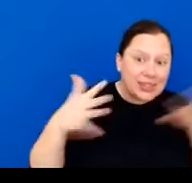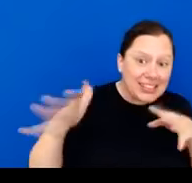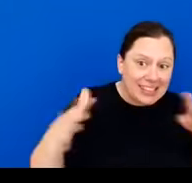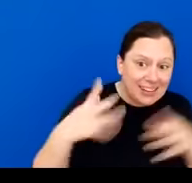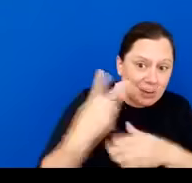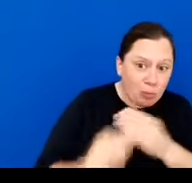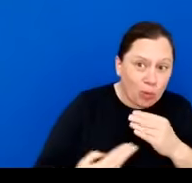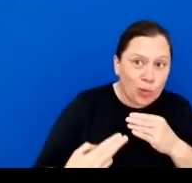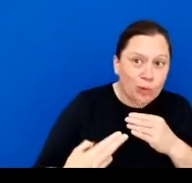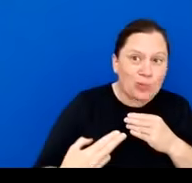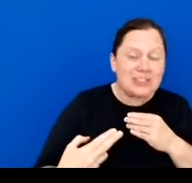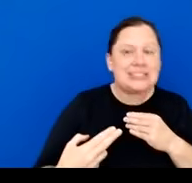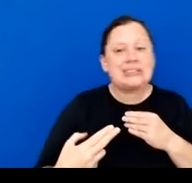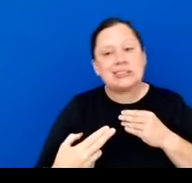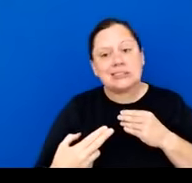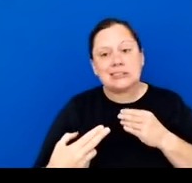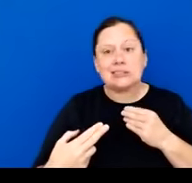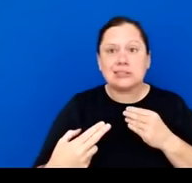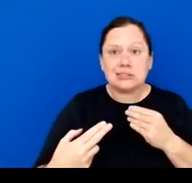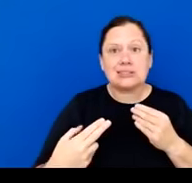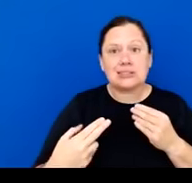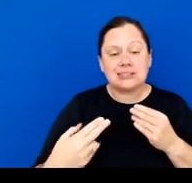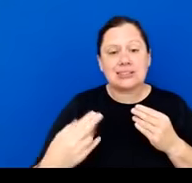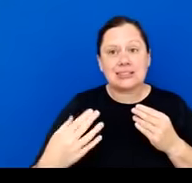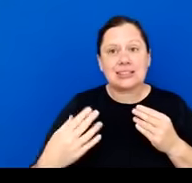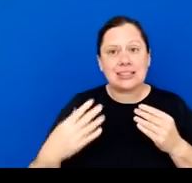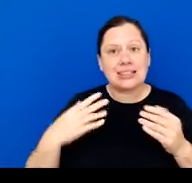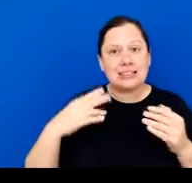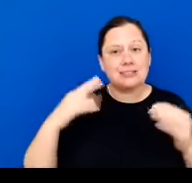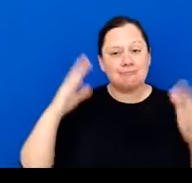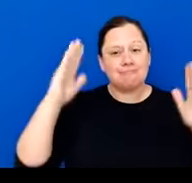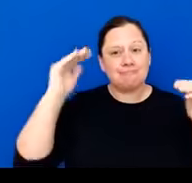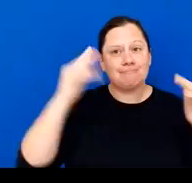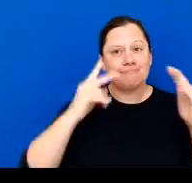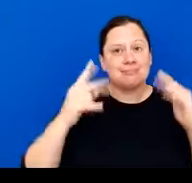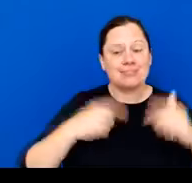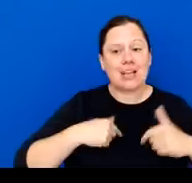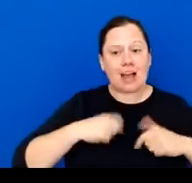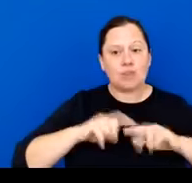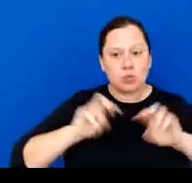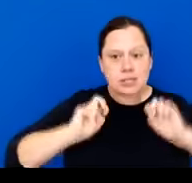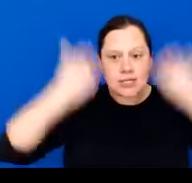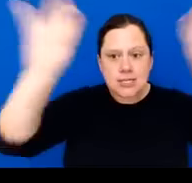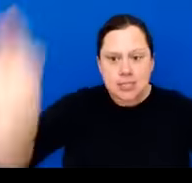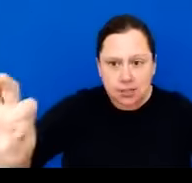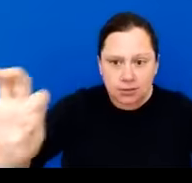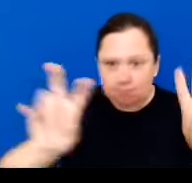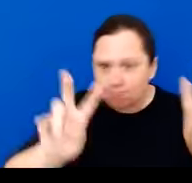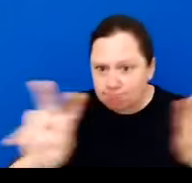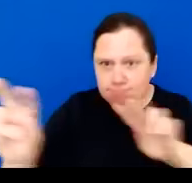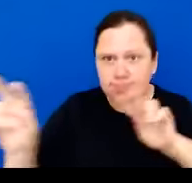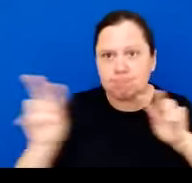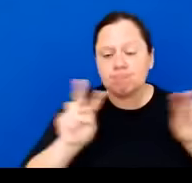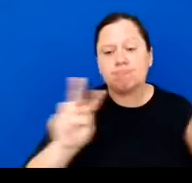progress to creeping and we'll probably see some low to moderate fire behavior activity around the fire tomorrow